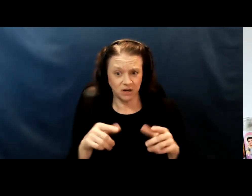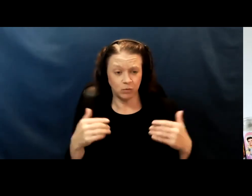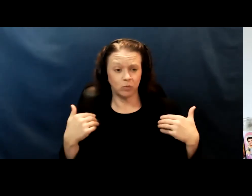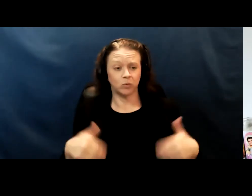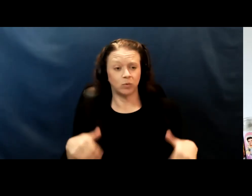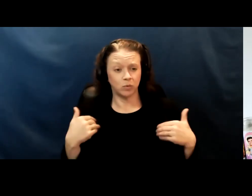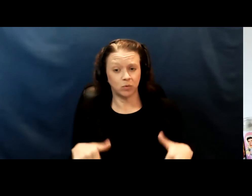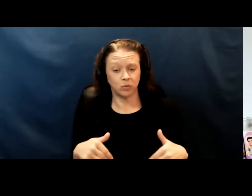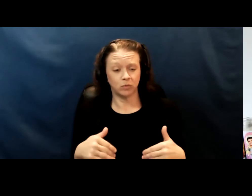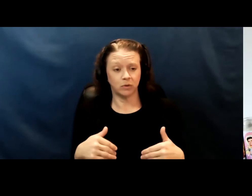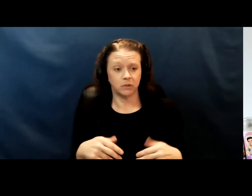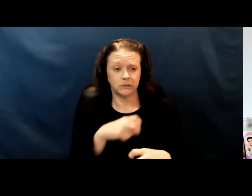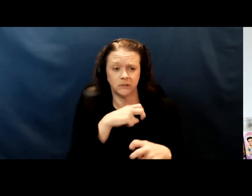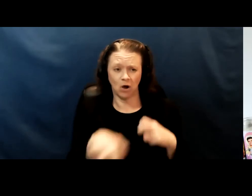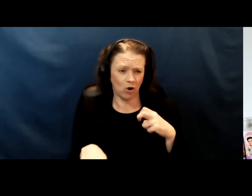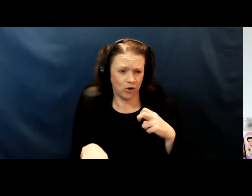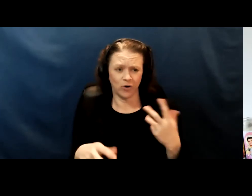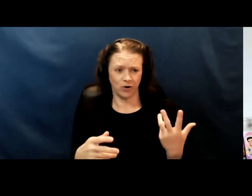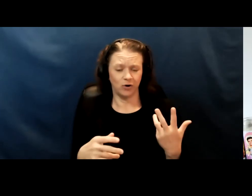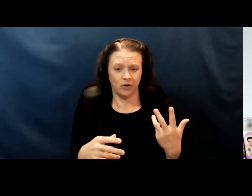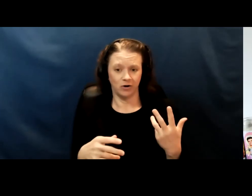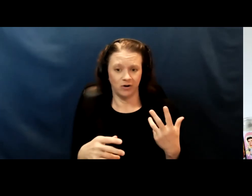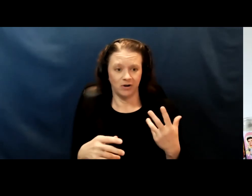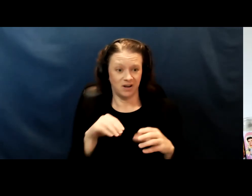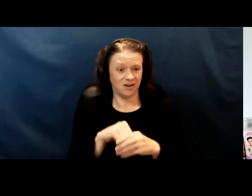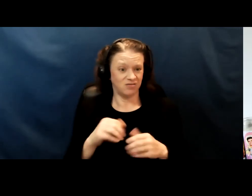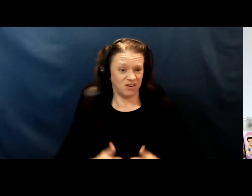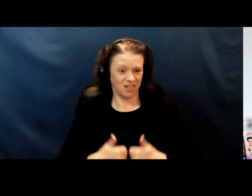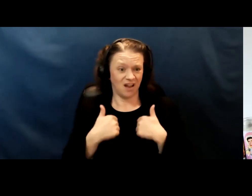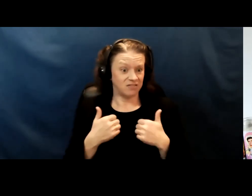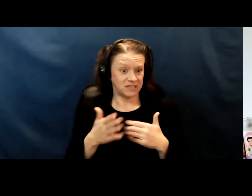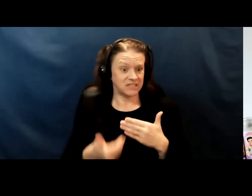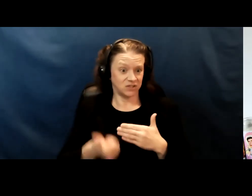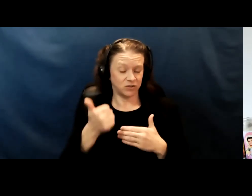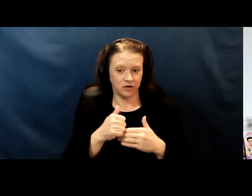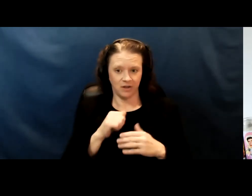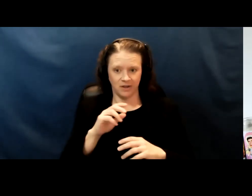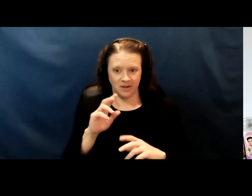much harder. That is real life. And a lot of people realized that,